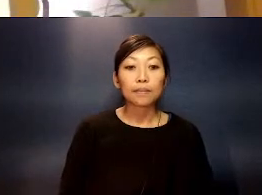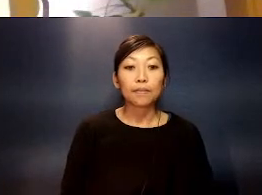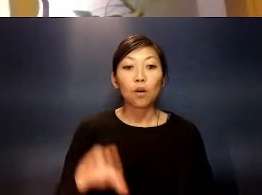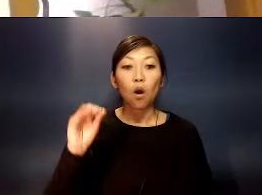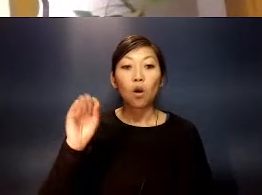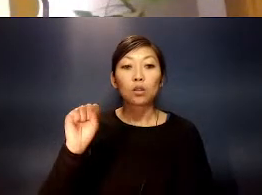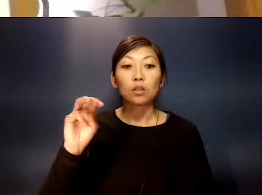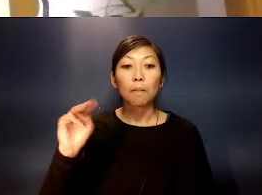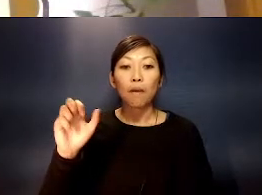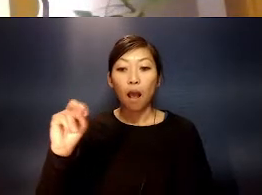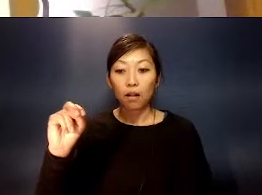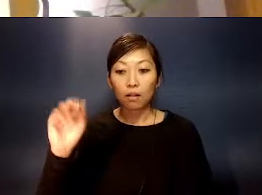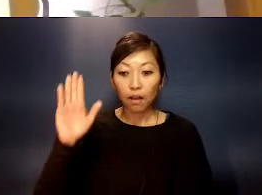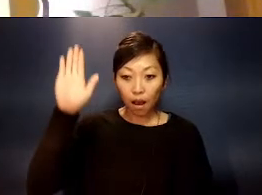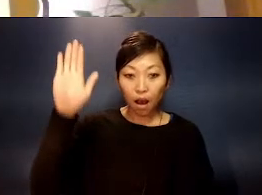≫ Clerk: VICE PRESIDENT JENKINS.